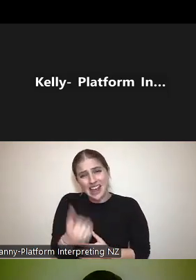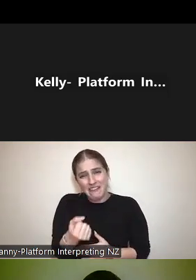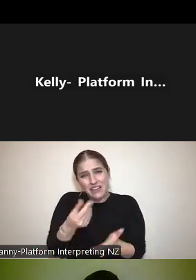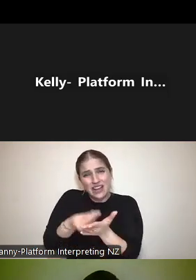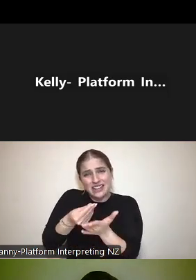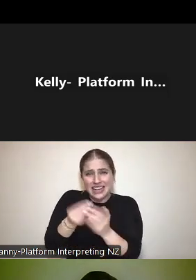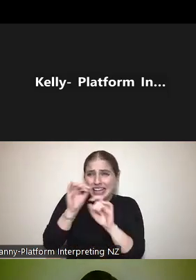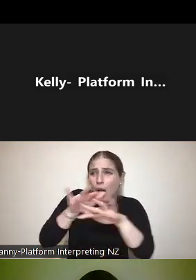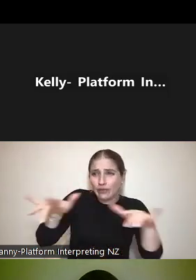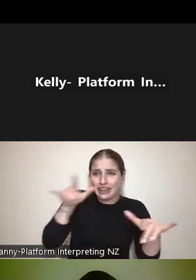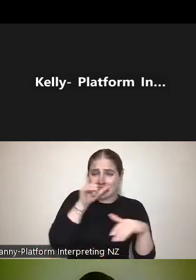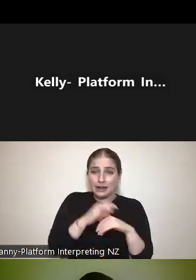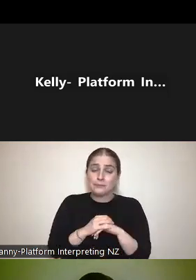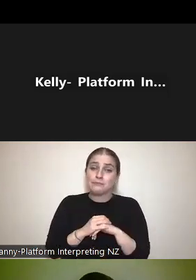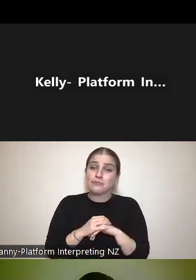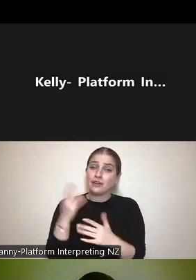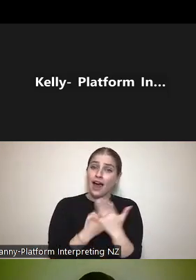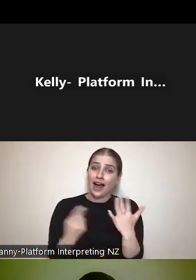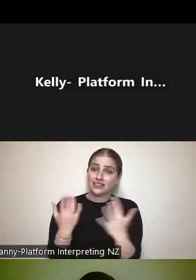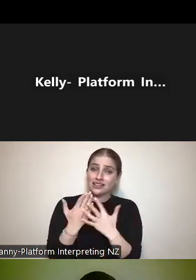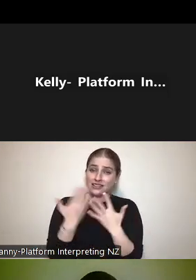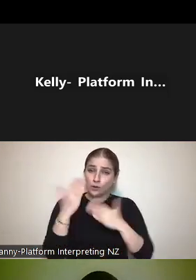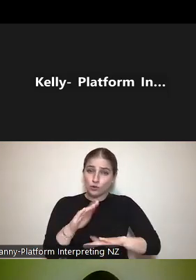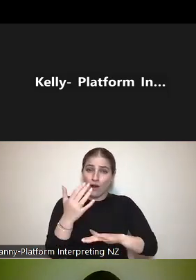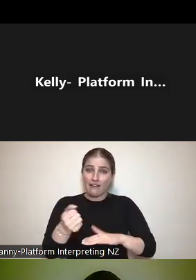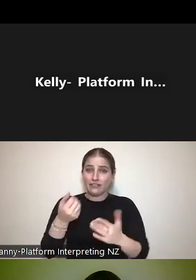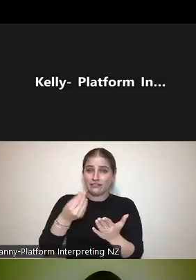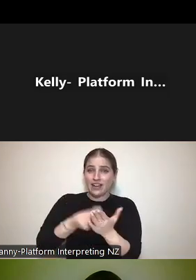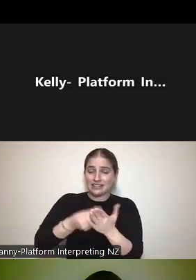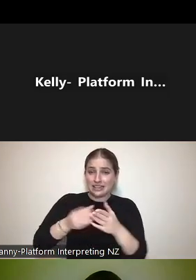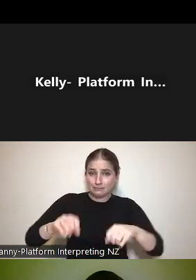and it has heaps of different resources. It talks about different, kind of,